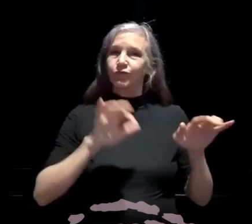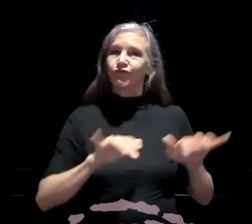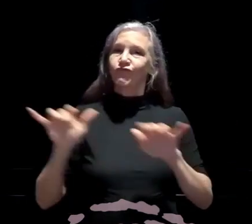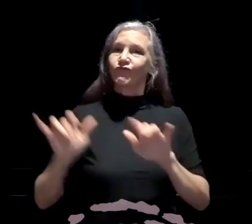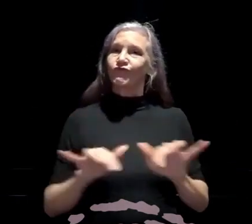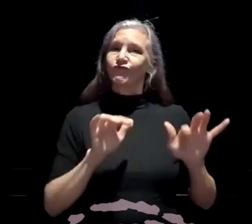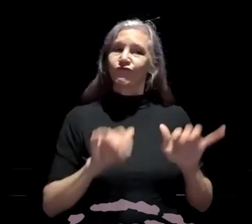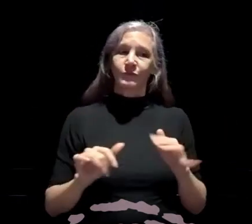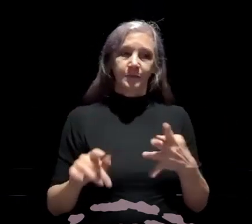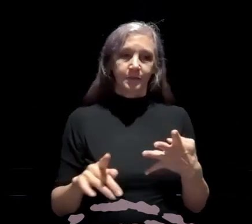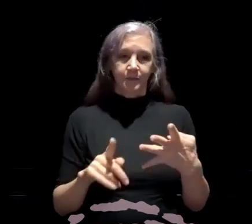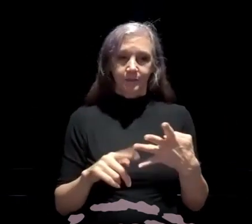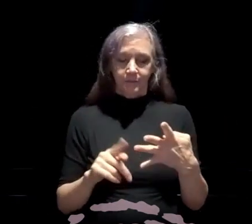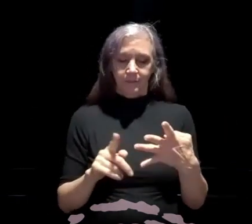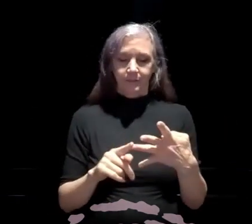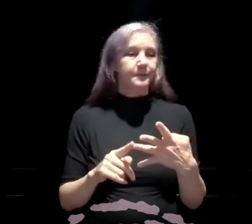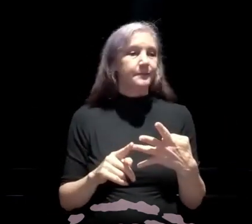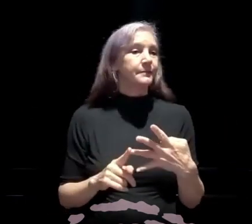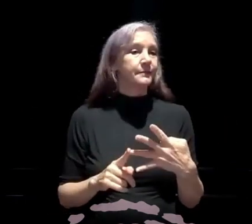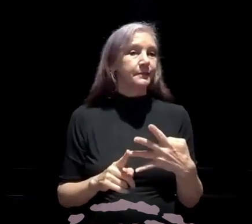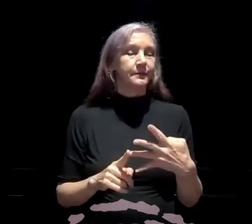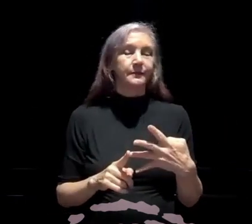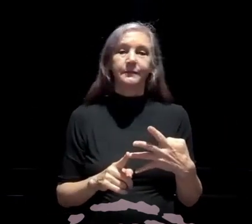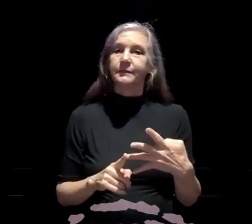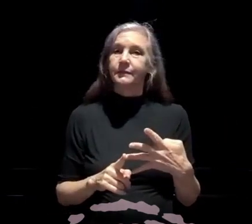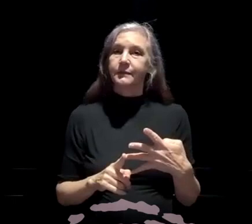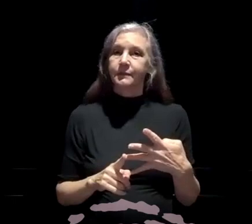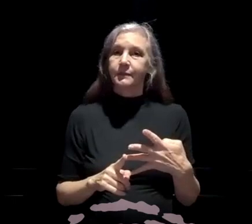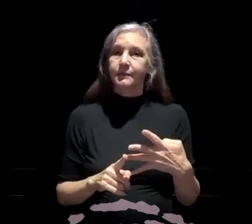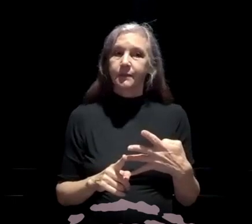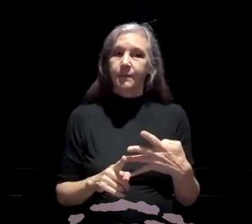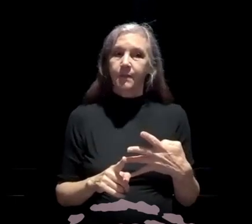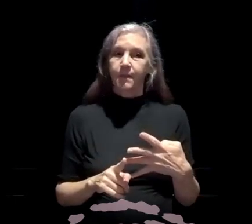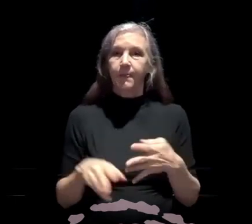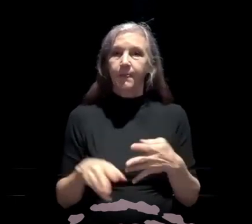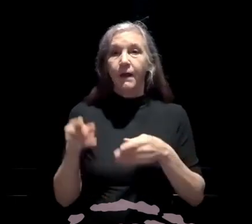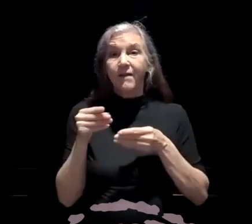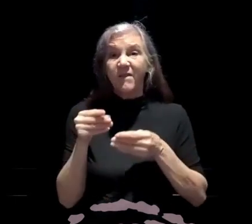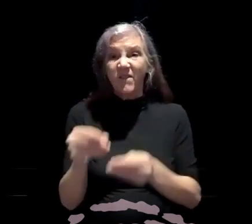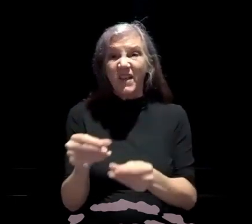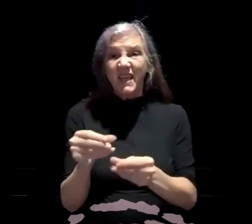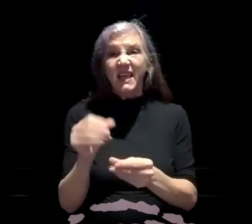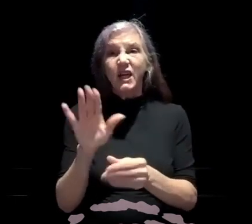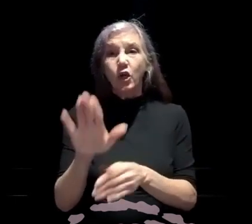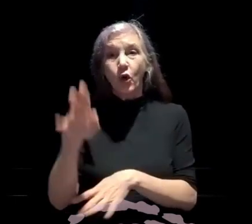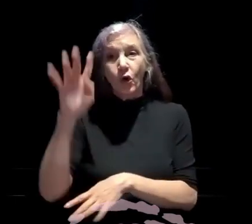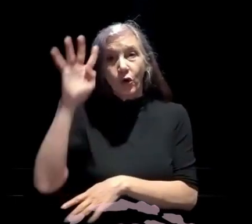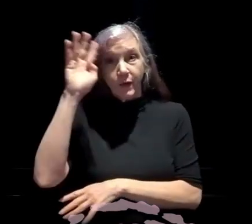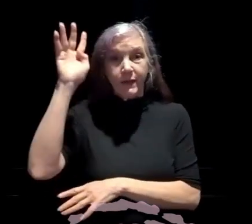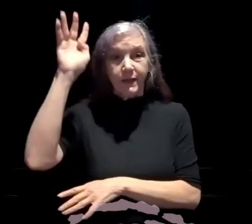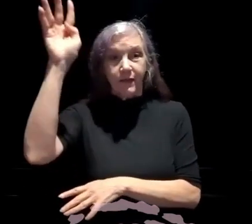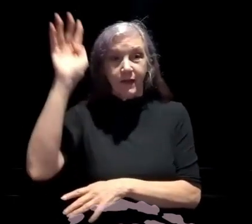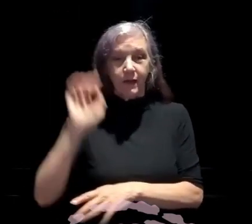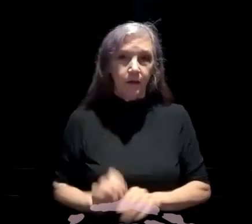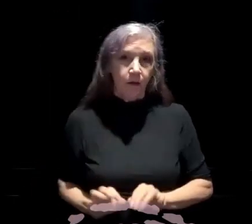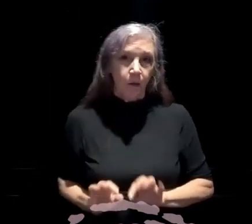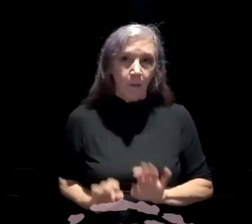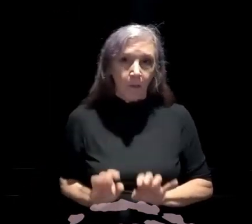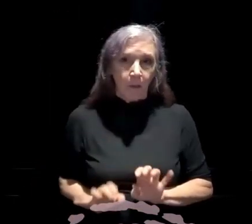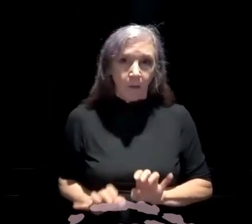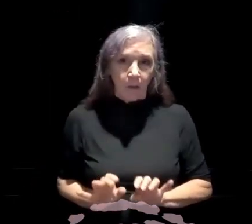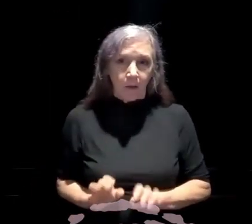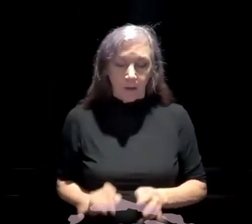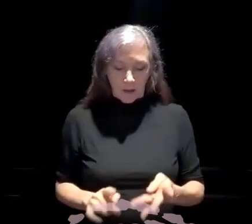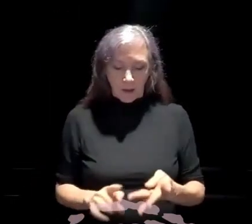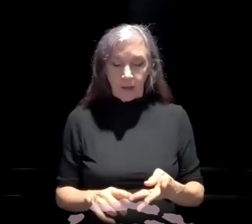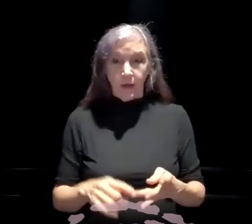Fanfare, fanfare, okay. The next one is feed your creativity.